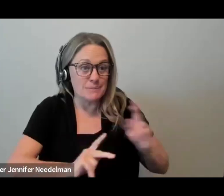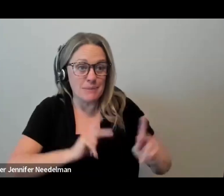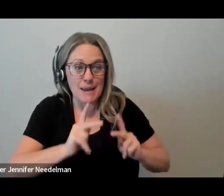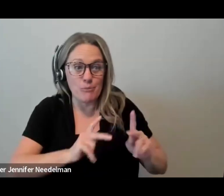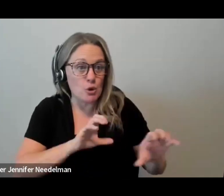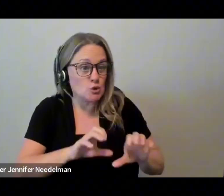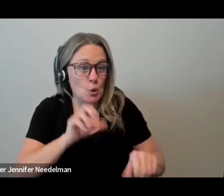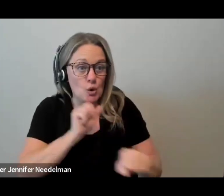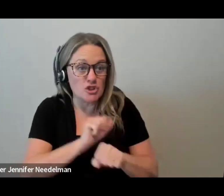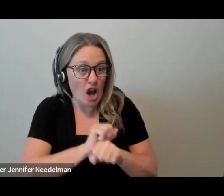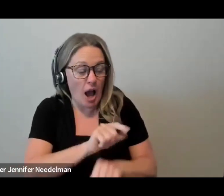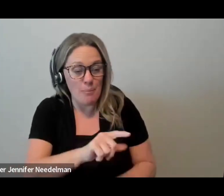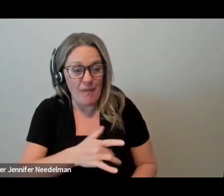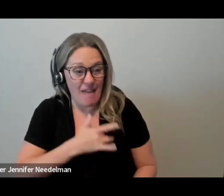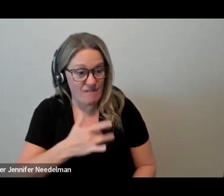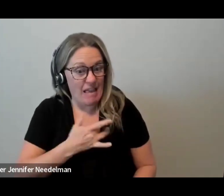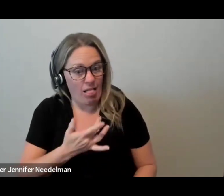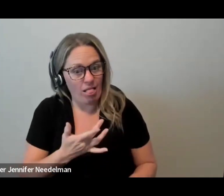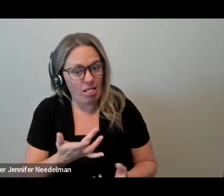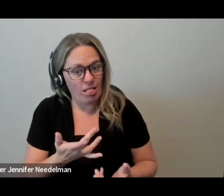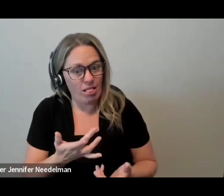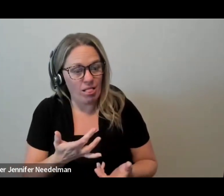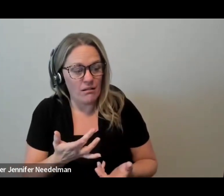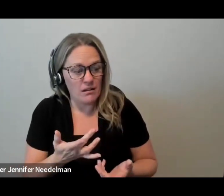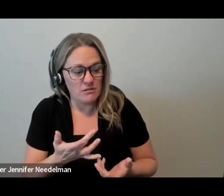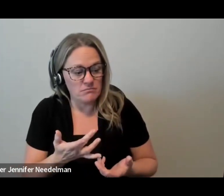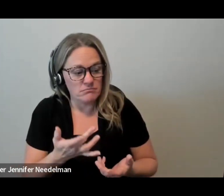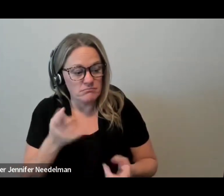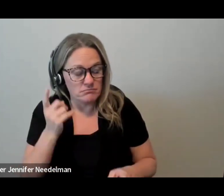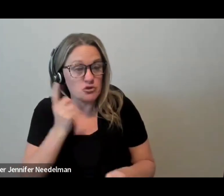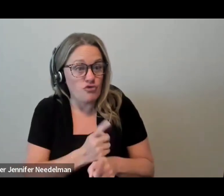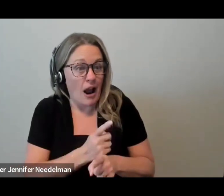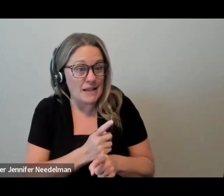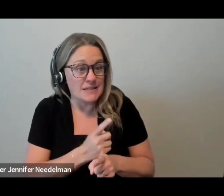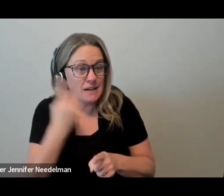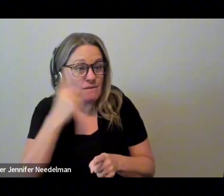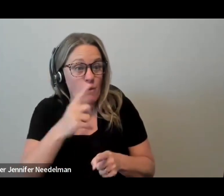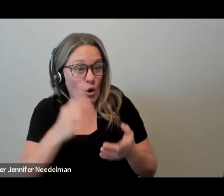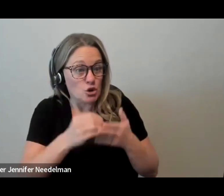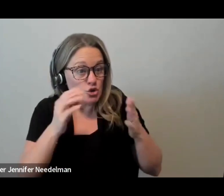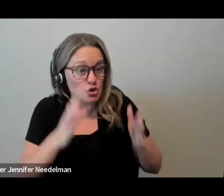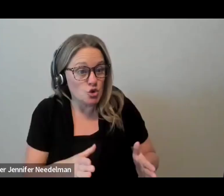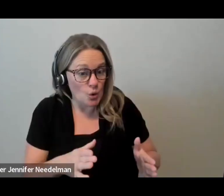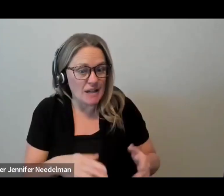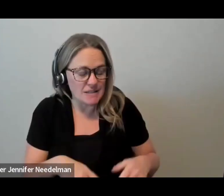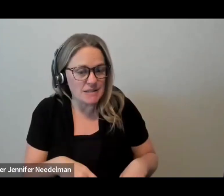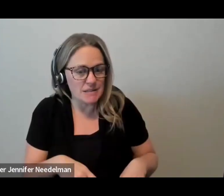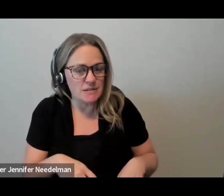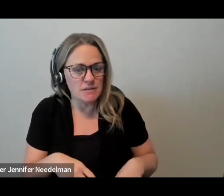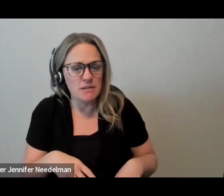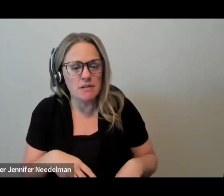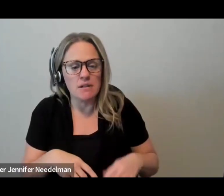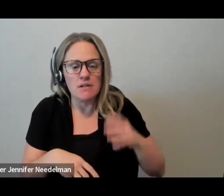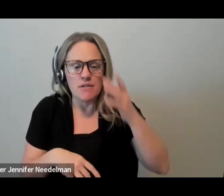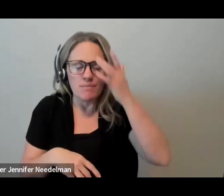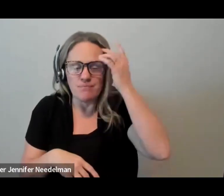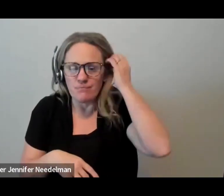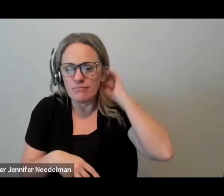that they feel is the right thing for students, I think that most of the folks we worked with always have really good intent,